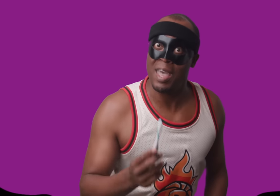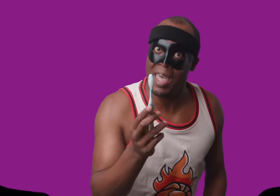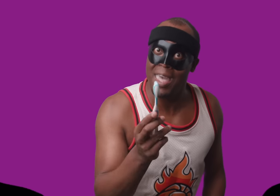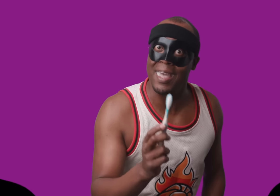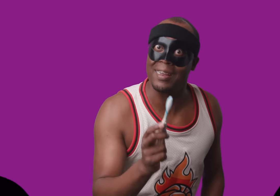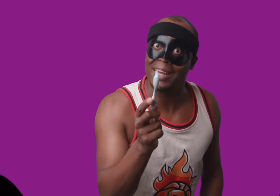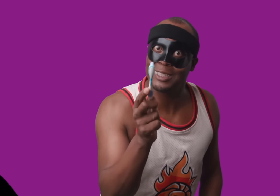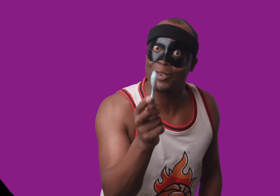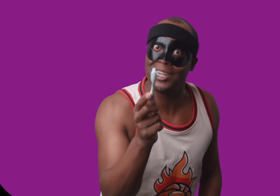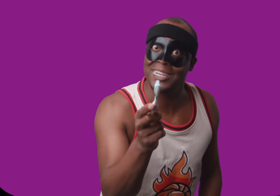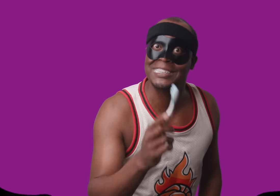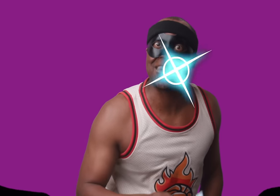Hey, that's a really good technique.